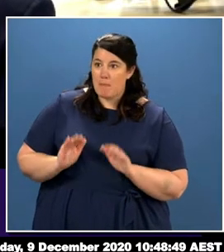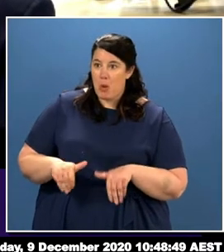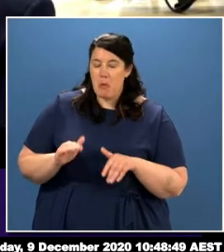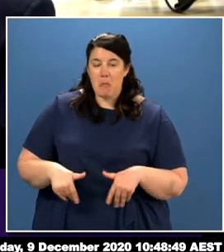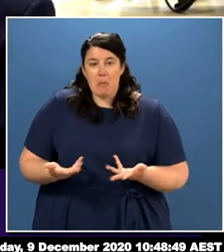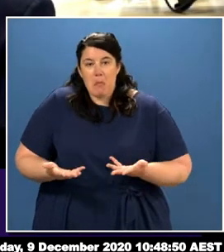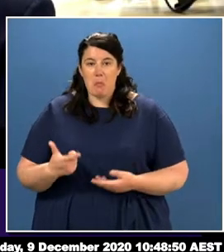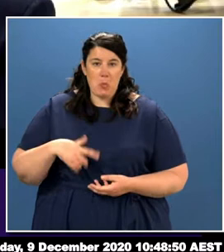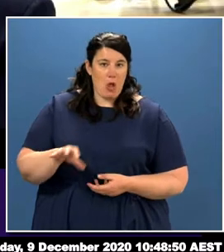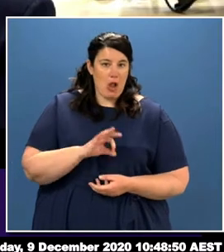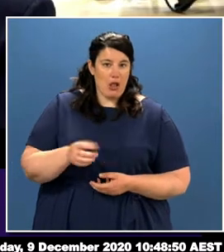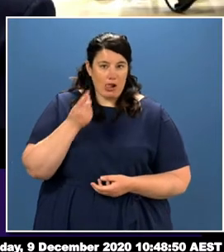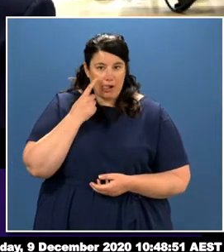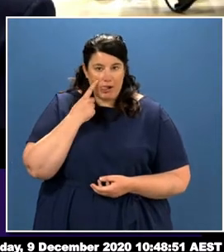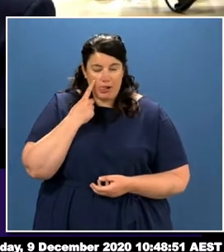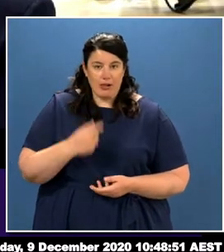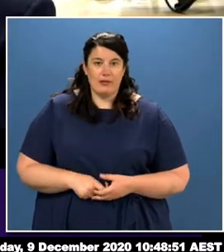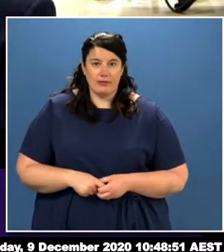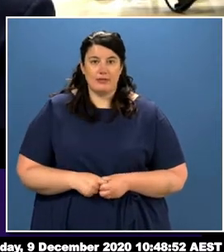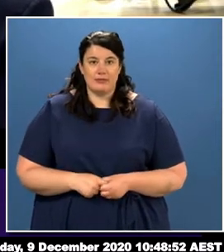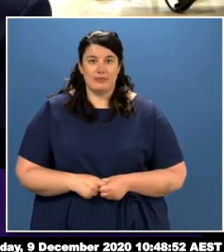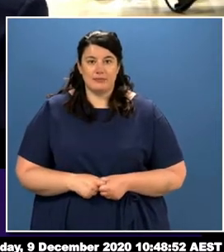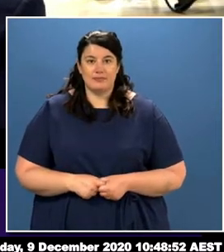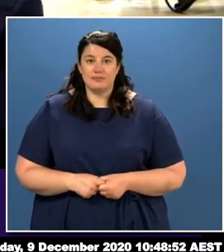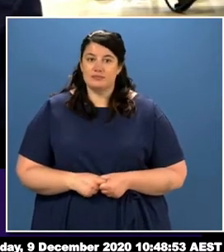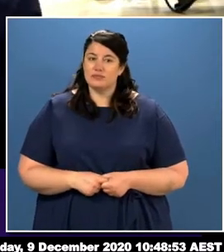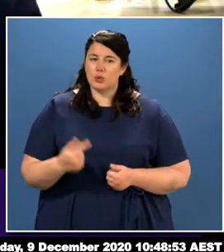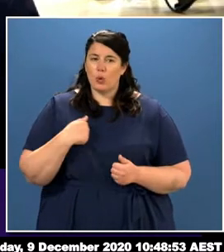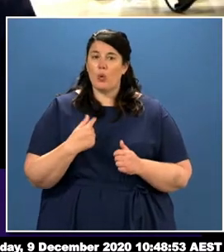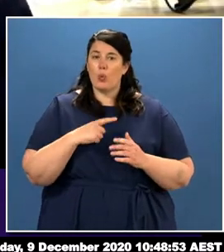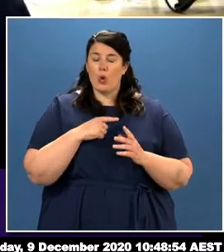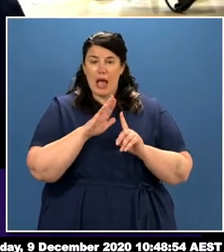So, really the purpose is to help kind of normalise disability and